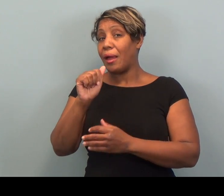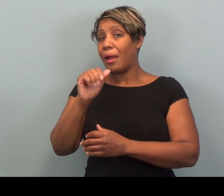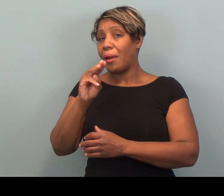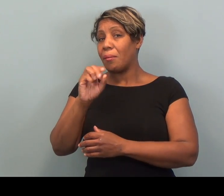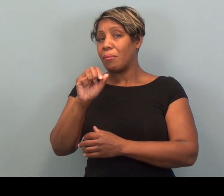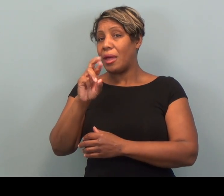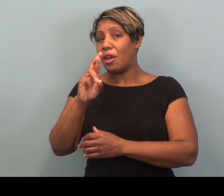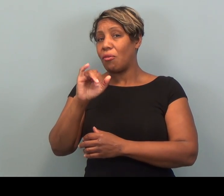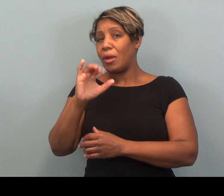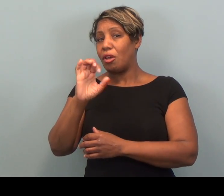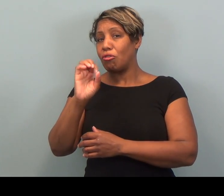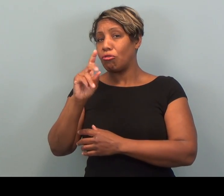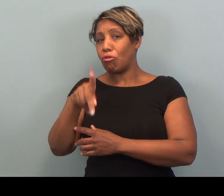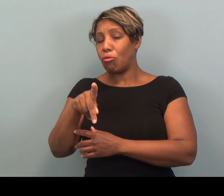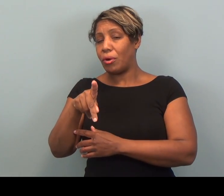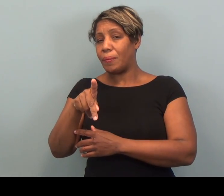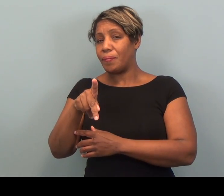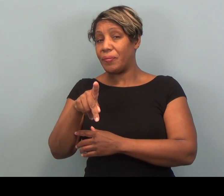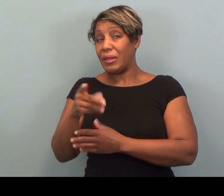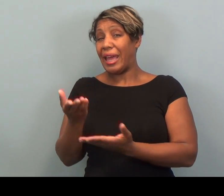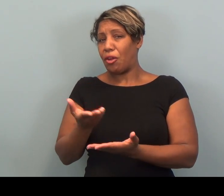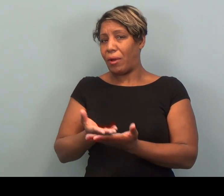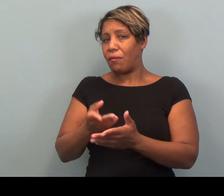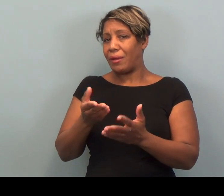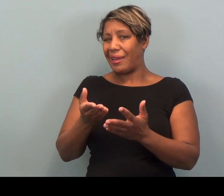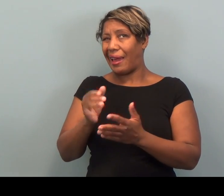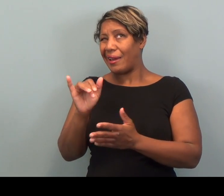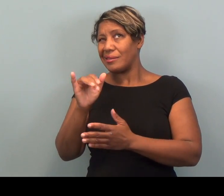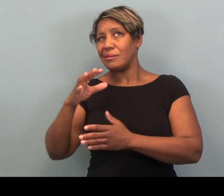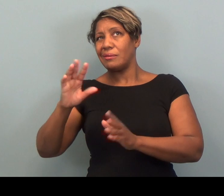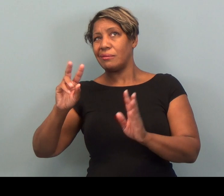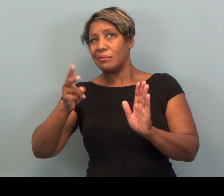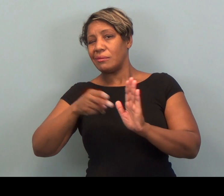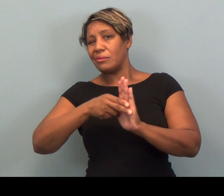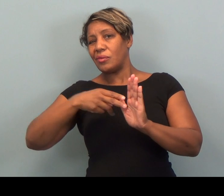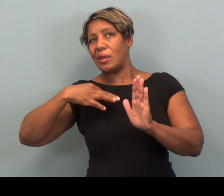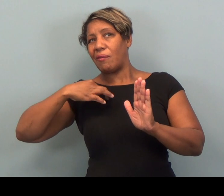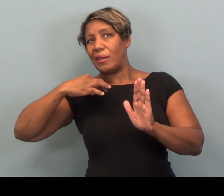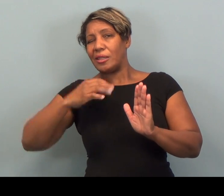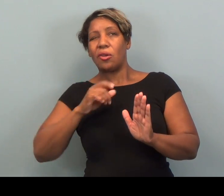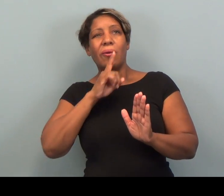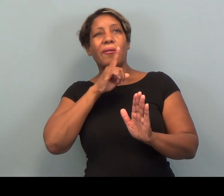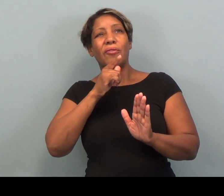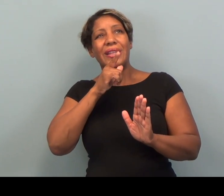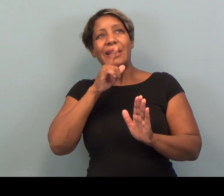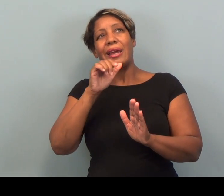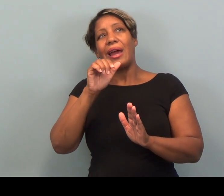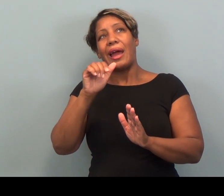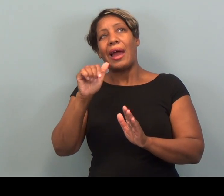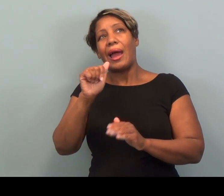as an AmeriCorps volunteer. Well, it's not really a volunteer. It’s an AmeriCorps Service member.